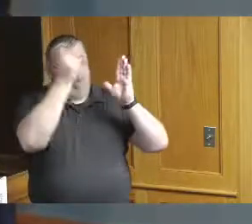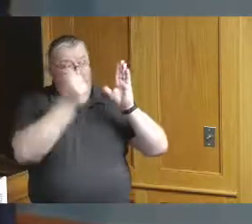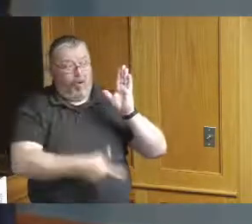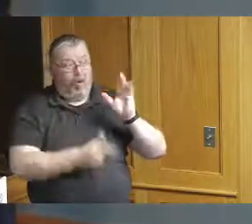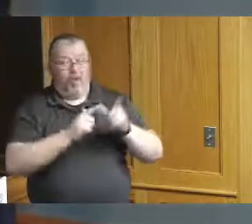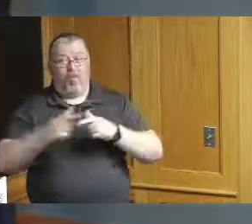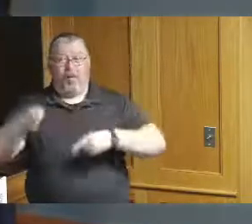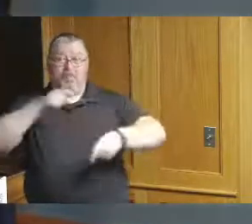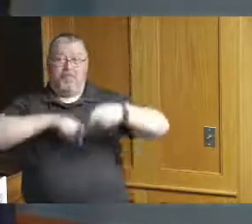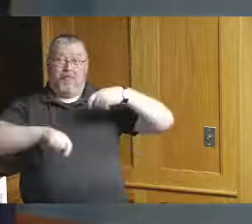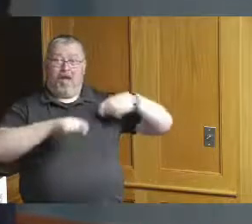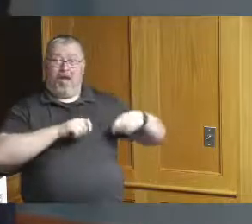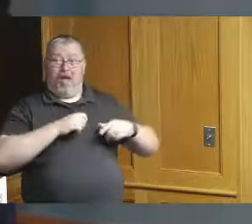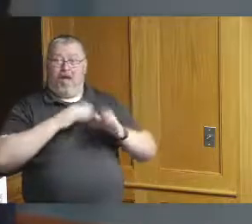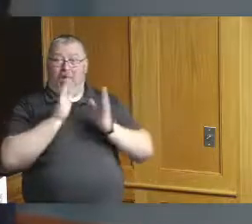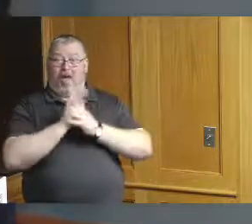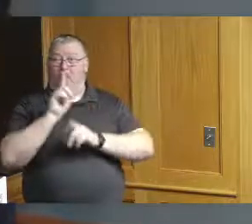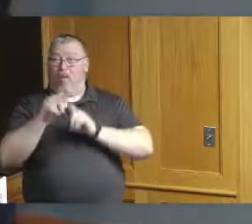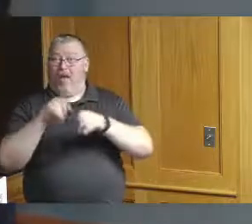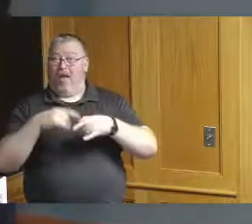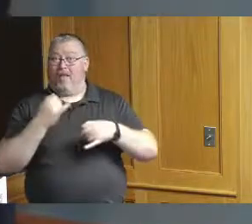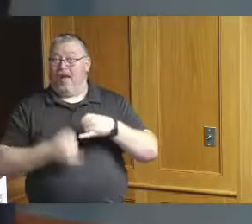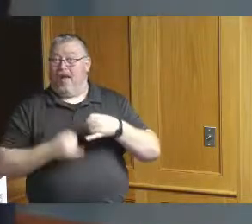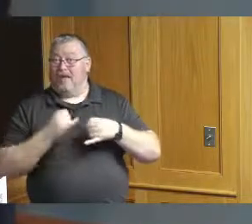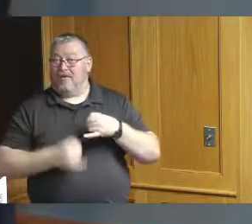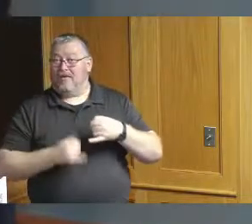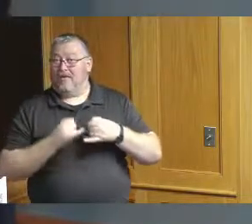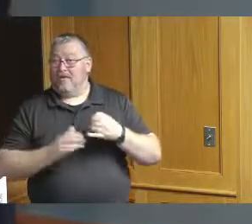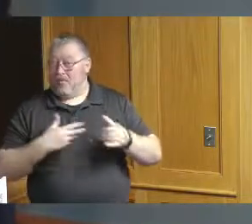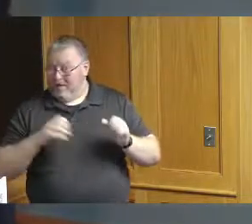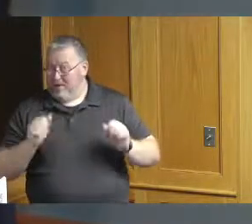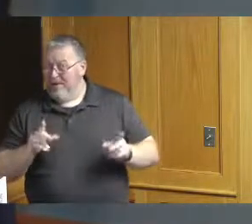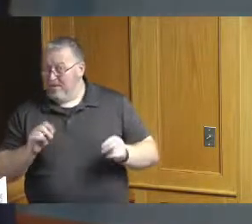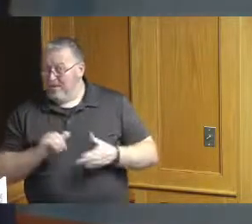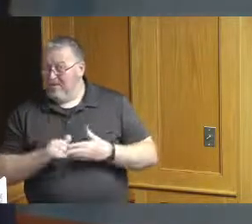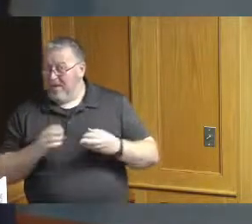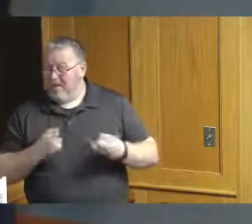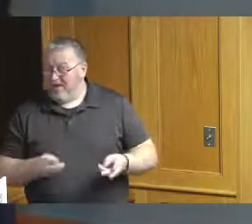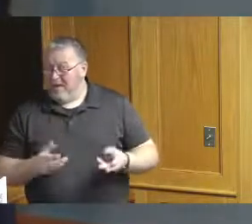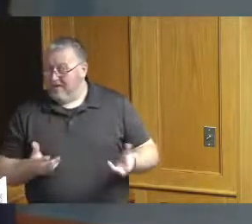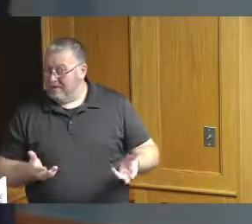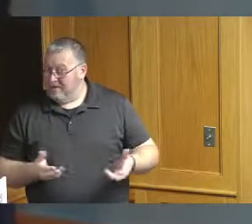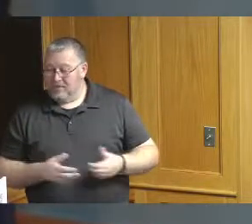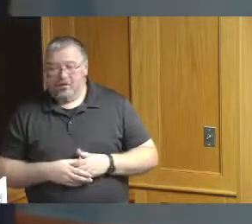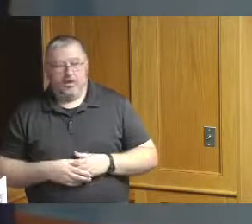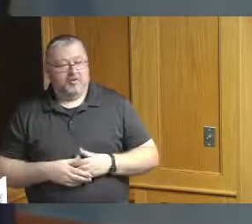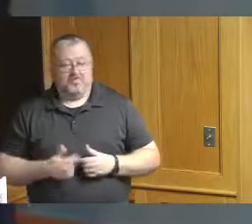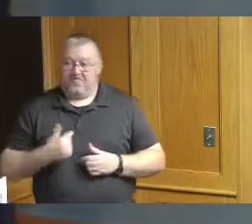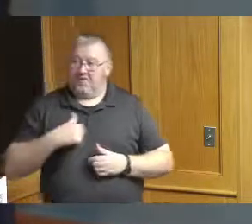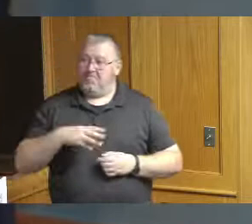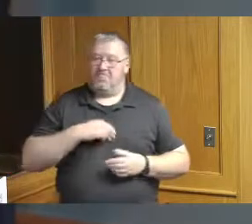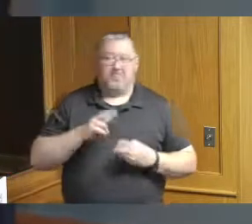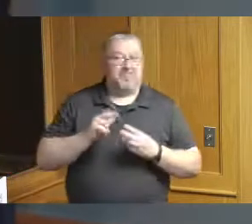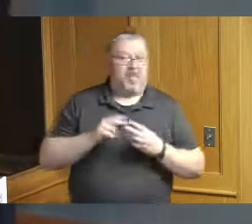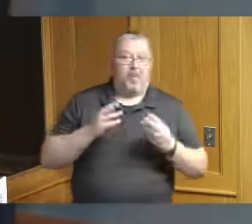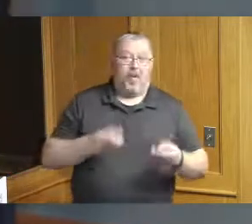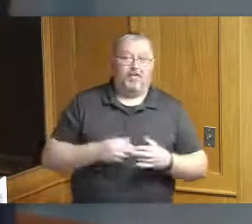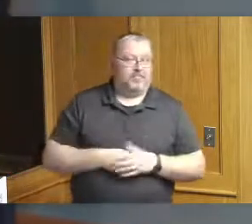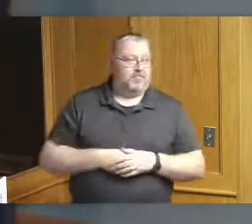we ask questions at the end um we can do it that way um I'm okay either way yeah i mean but um